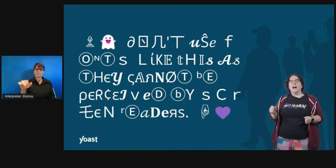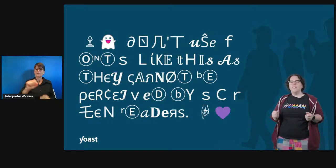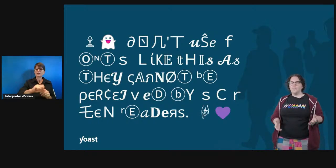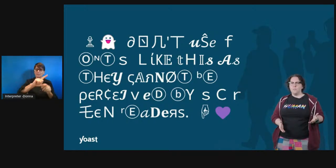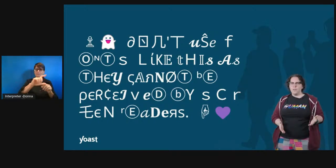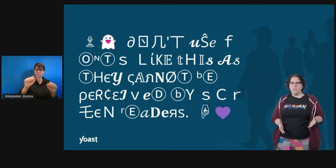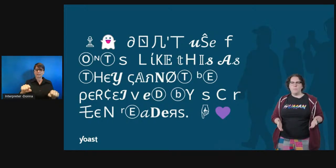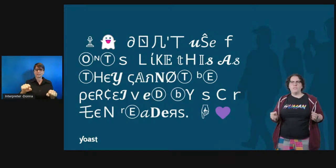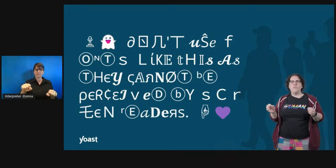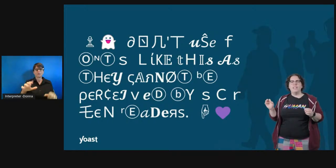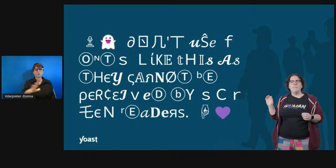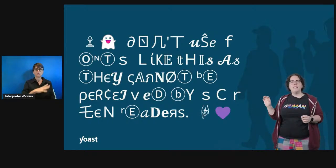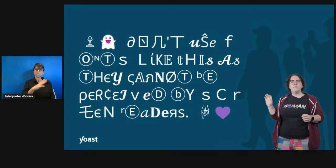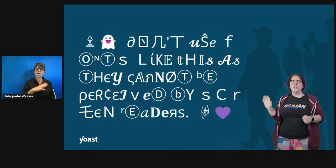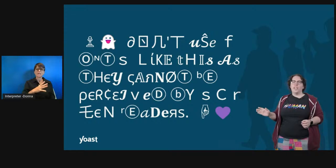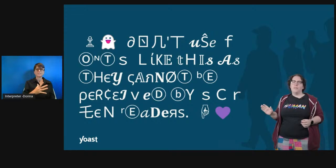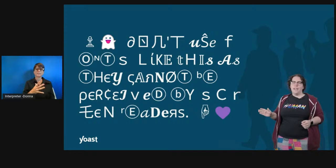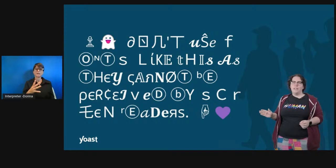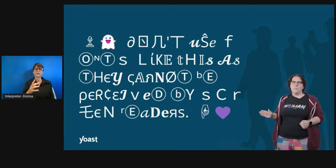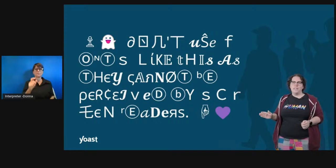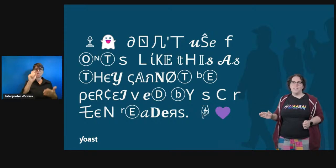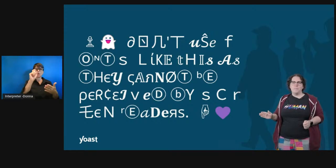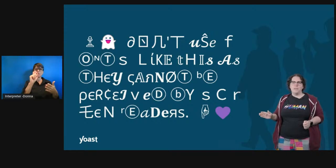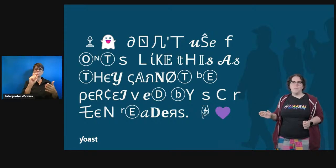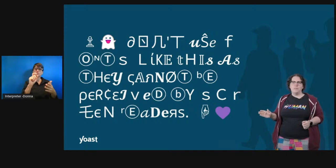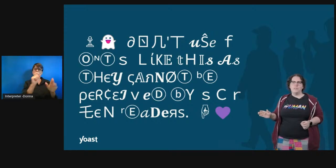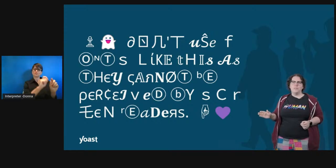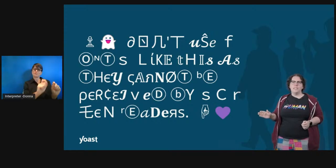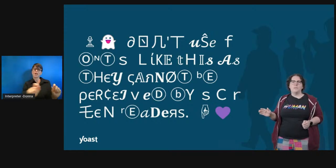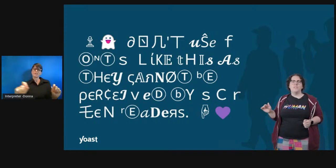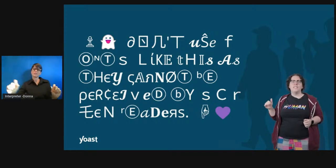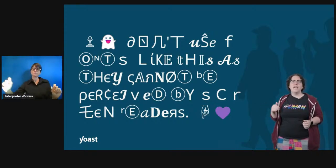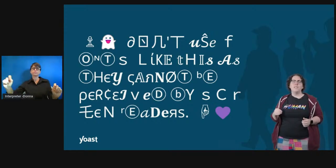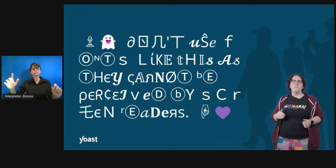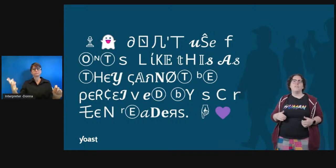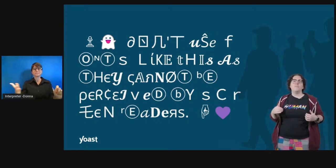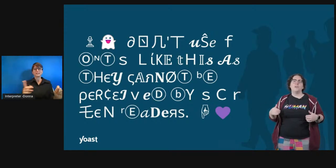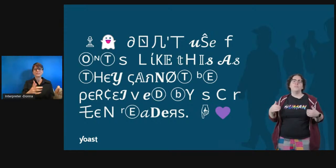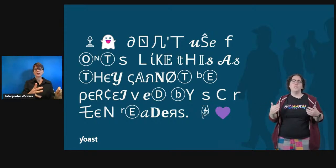Custom fonts or trendy back in the 90s and come back into trend every now and again